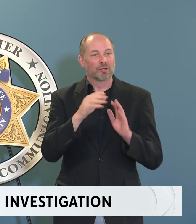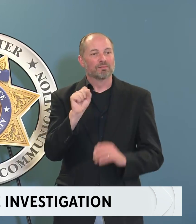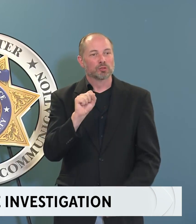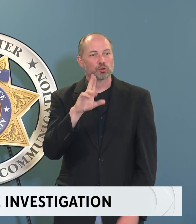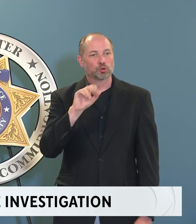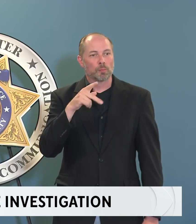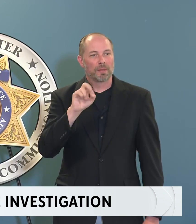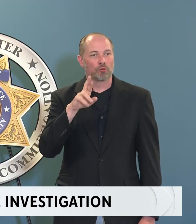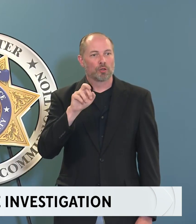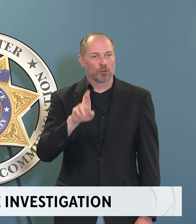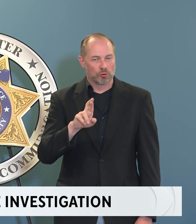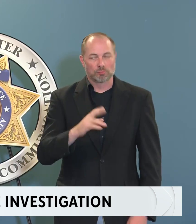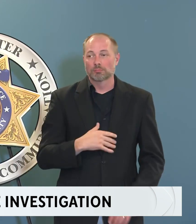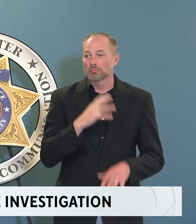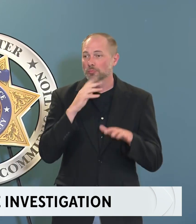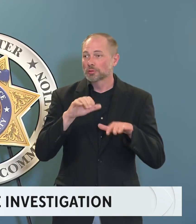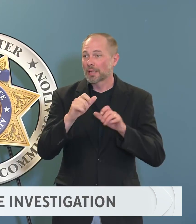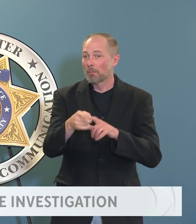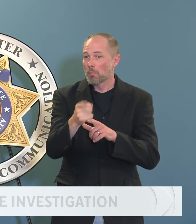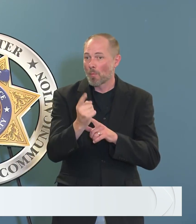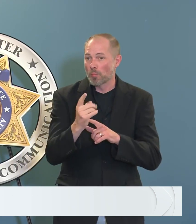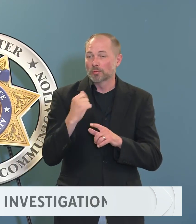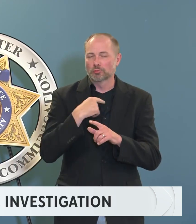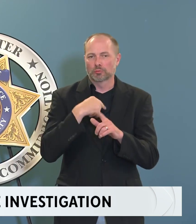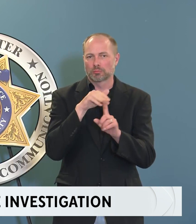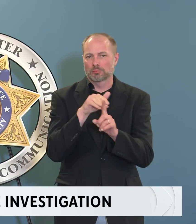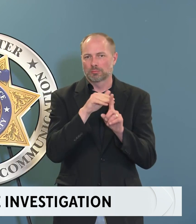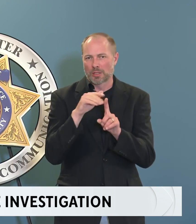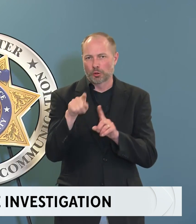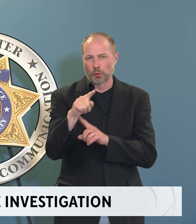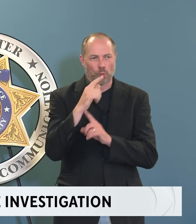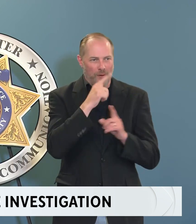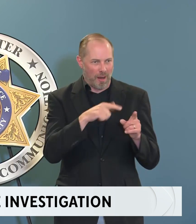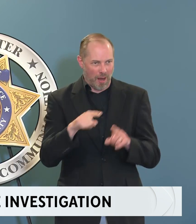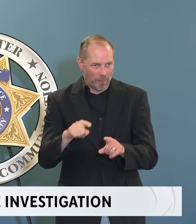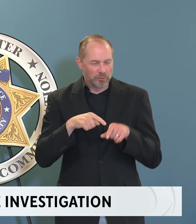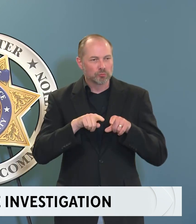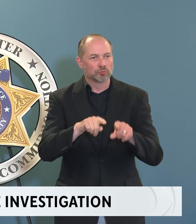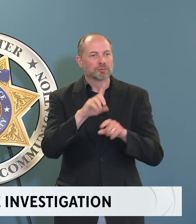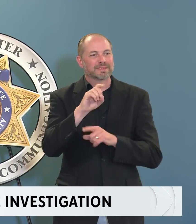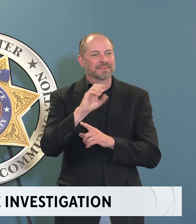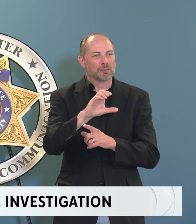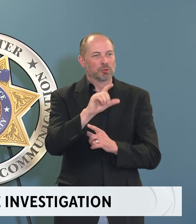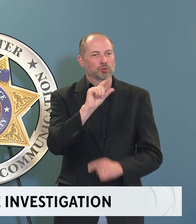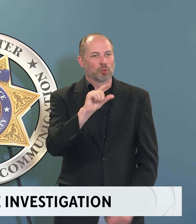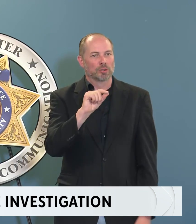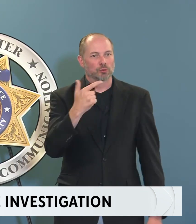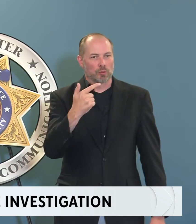JOINING US IS THE MAYOR OF THE TOWN OF SUPERIOR. I WOULD LIKE